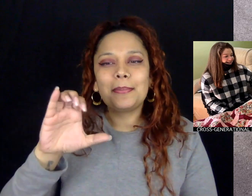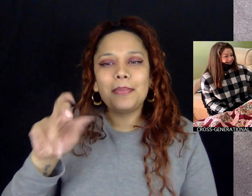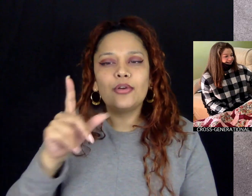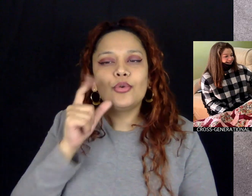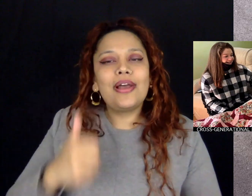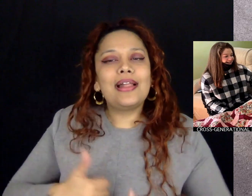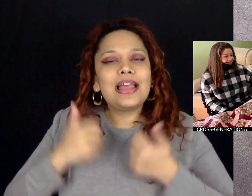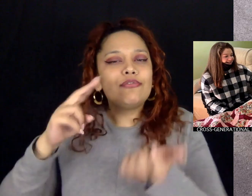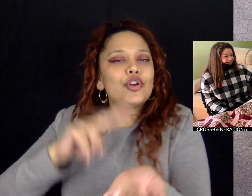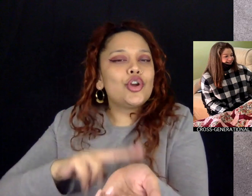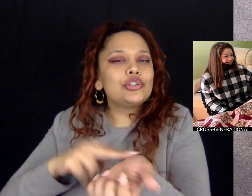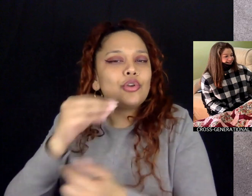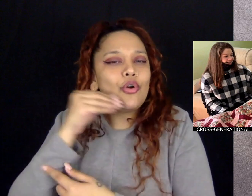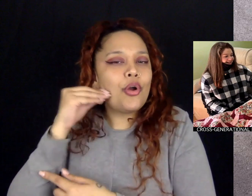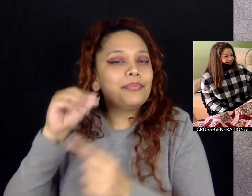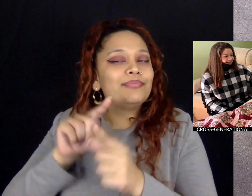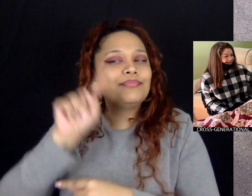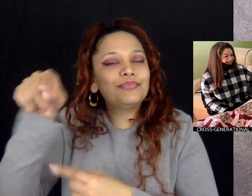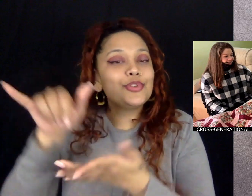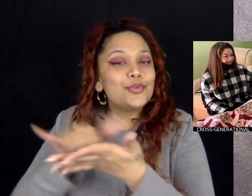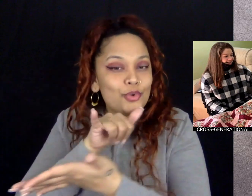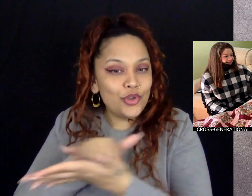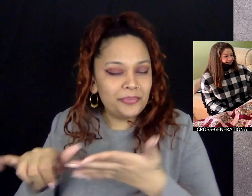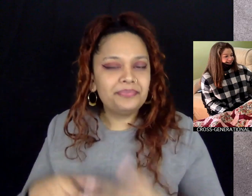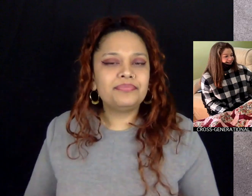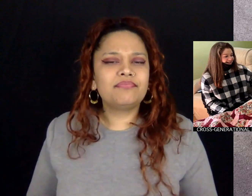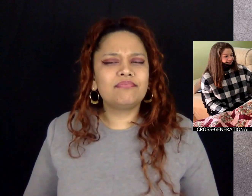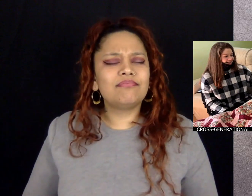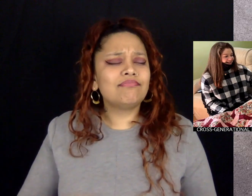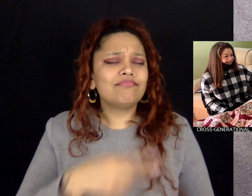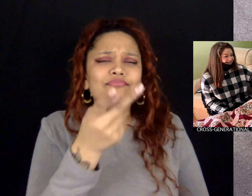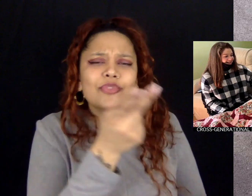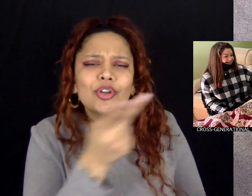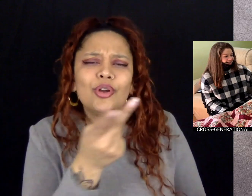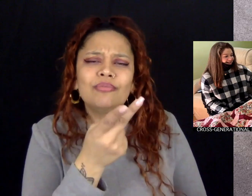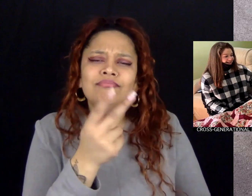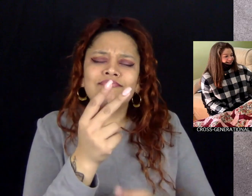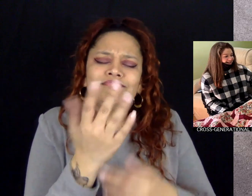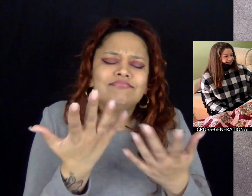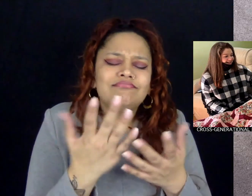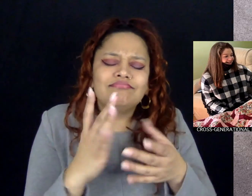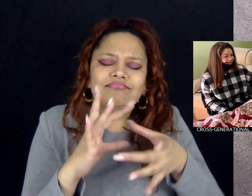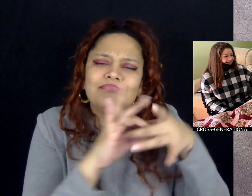had been writing letters to 92-year-old Jean Peck who lives in a nursing home in New York